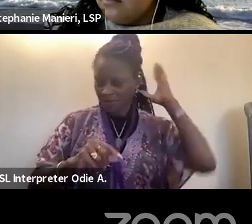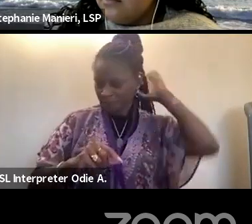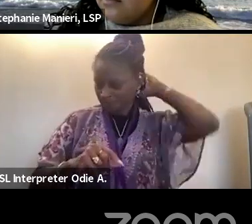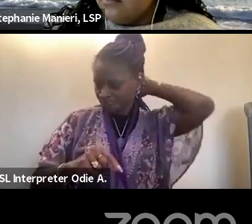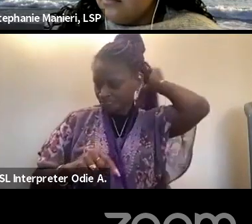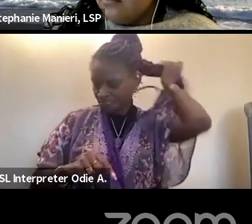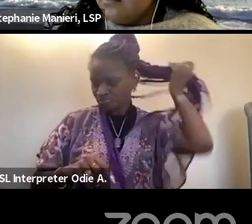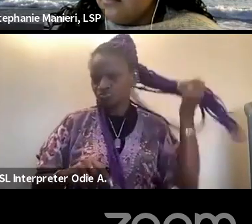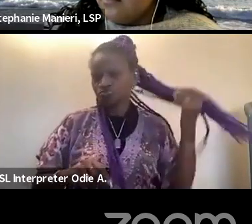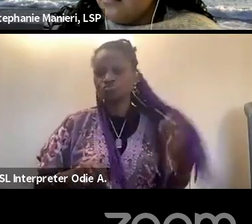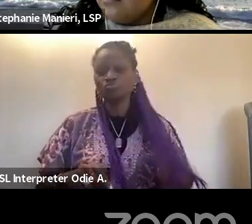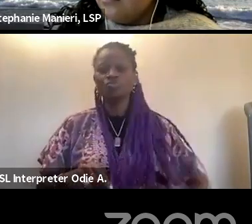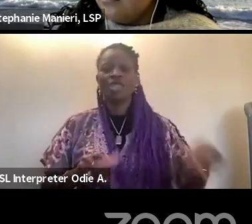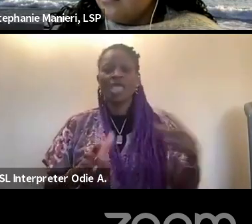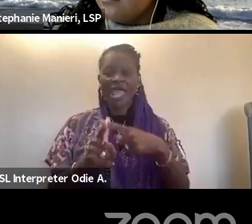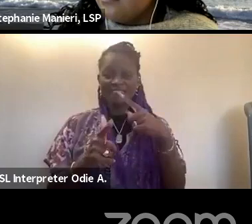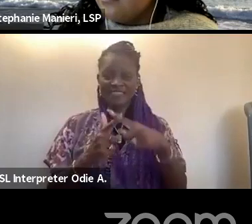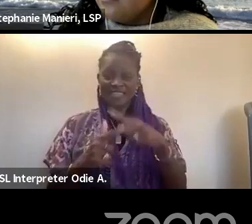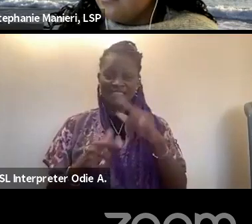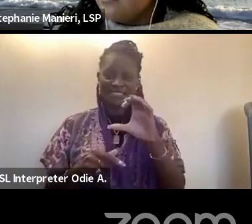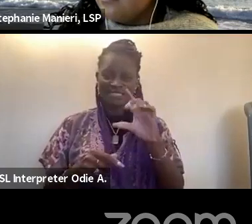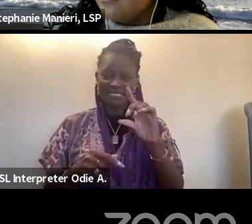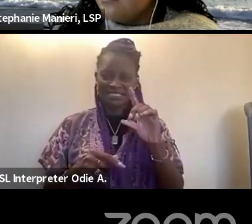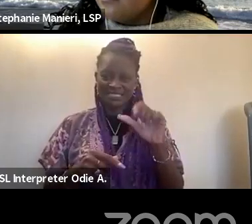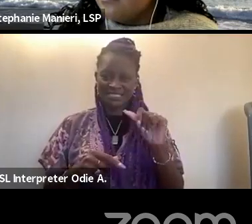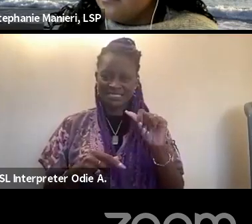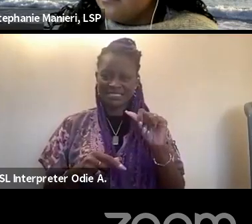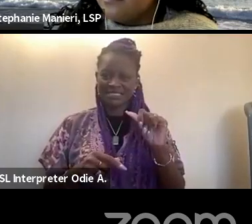from the CDC, expected that first week in November.